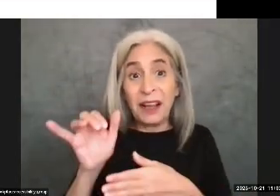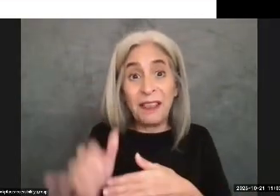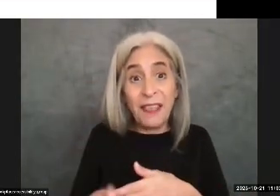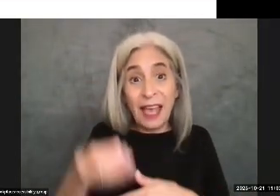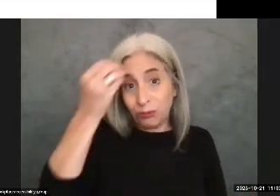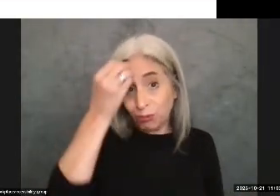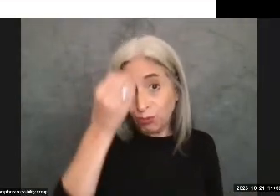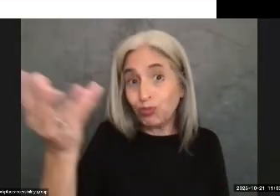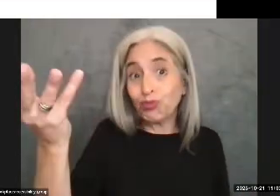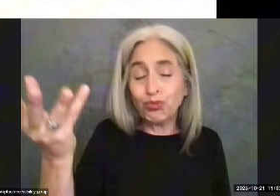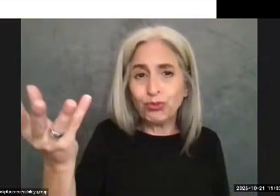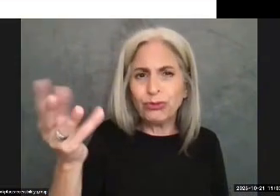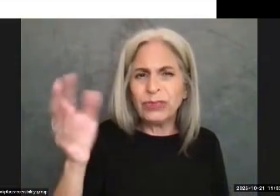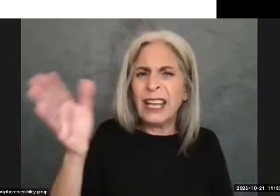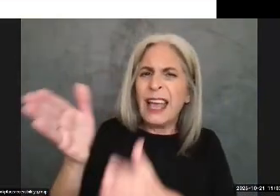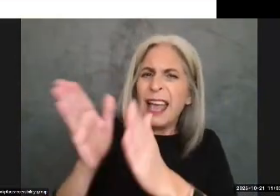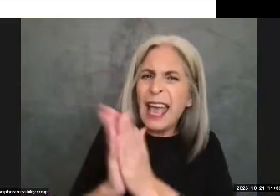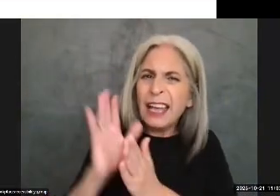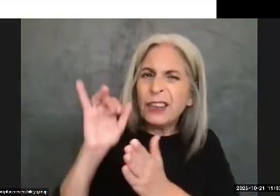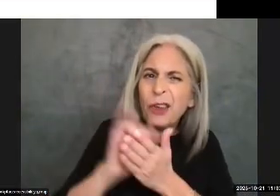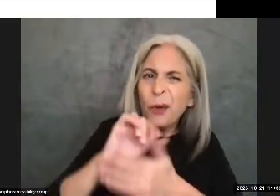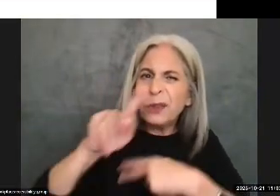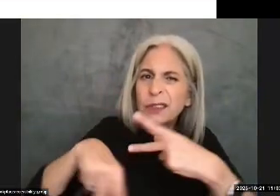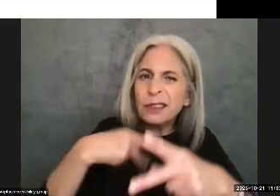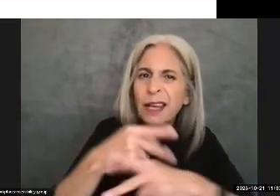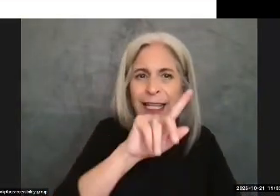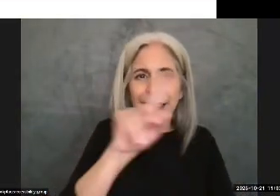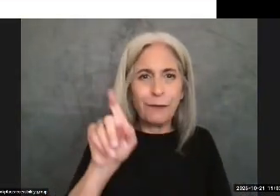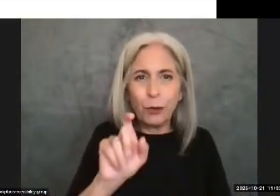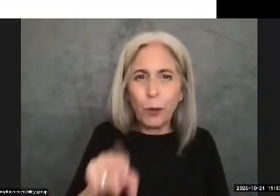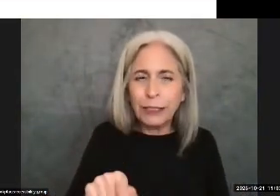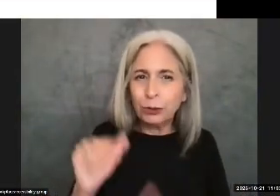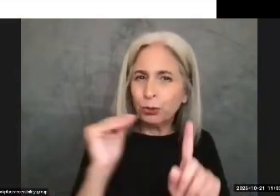Kathleen DeForest: Bring that to the forefront. Start asking those questions.